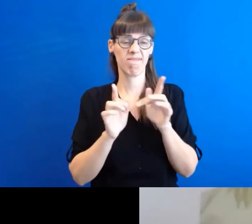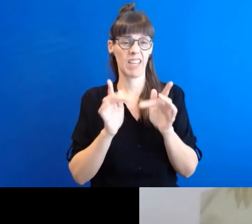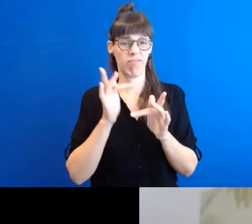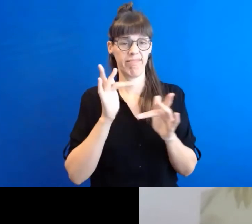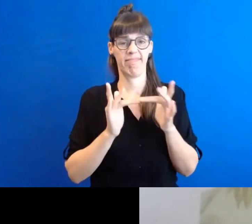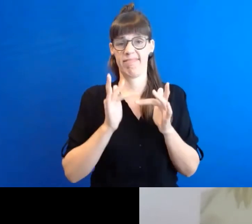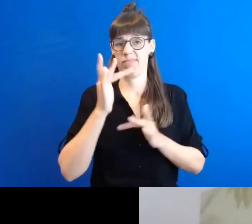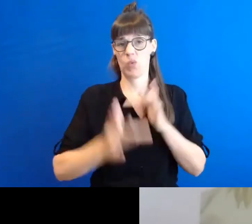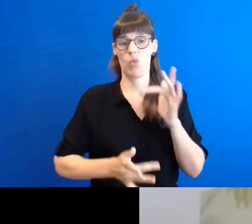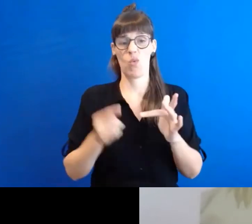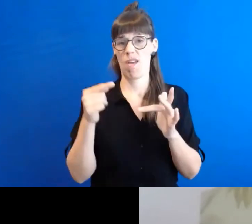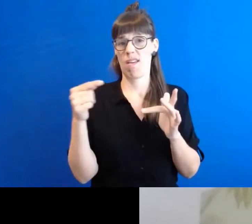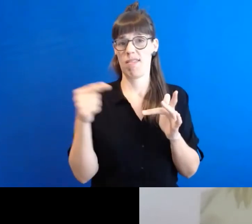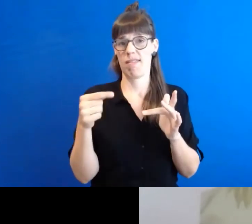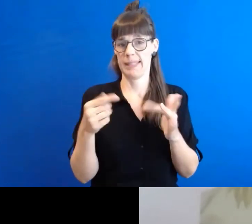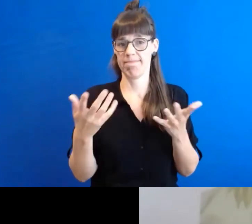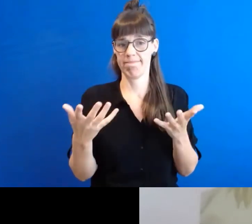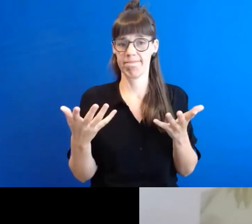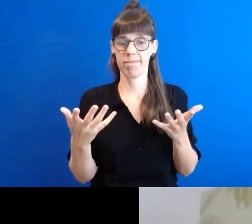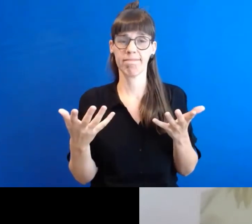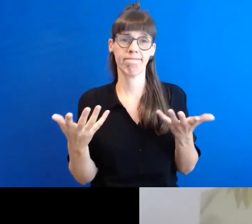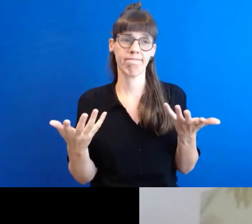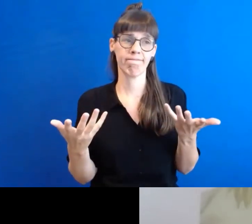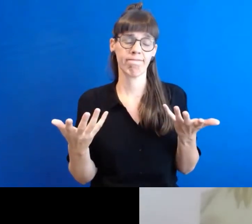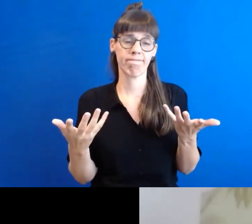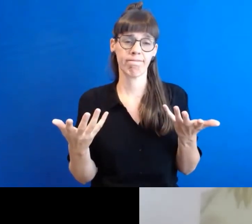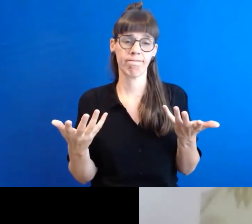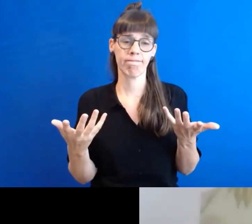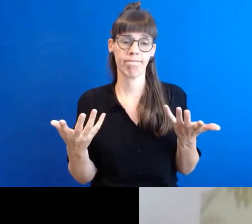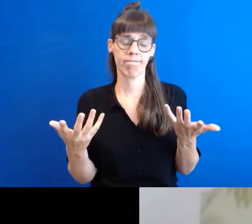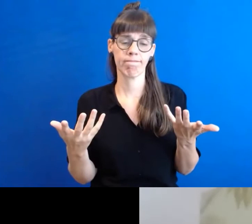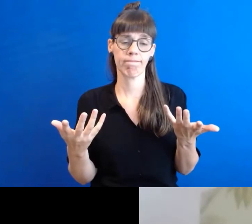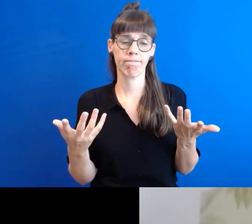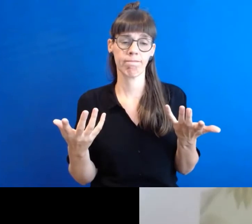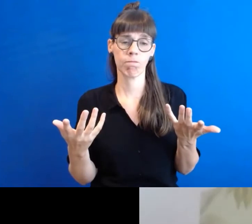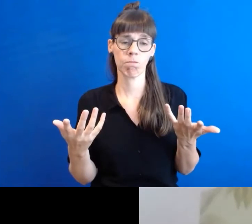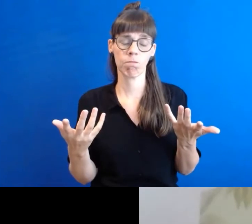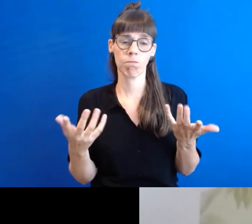generation and how the digital -- the strong